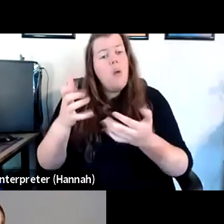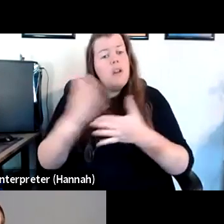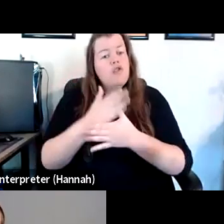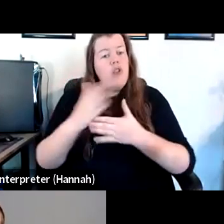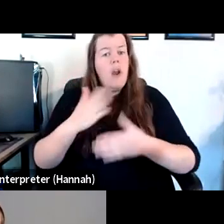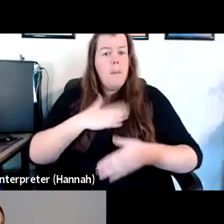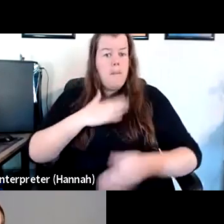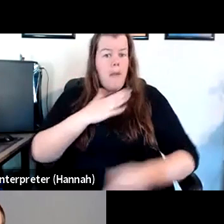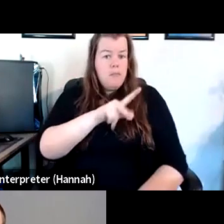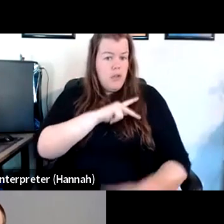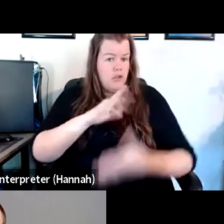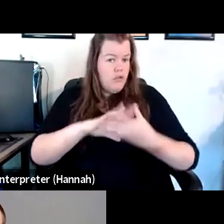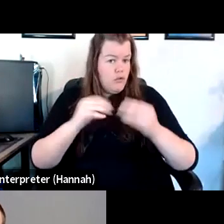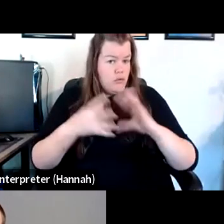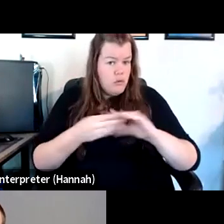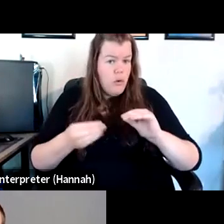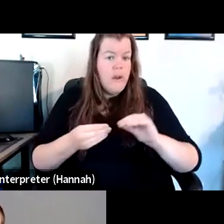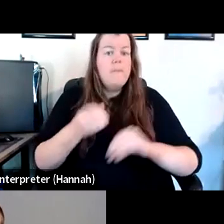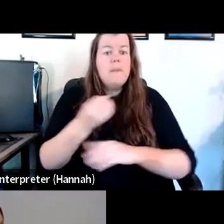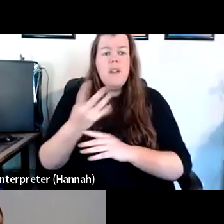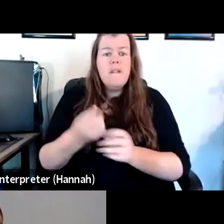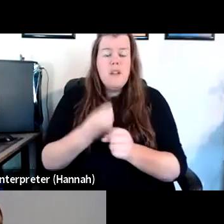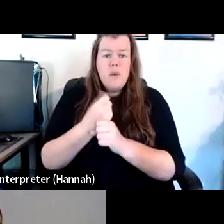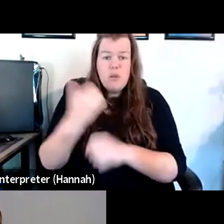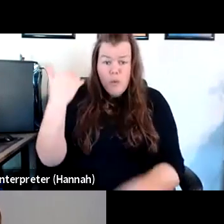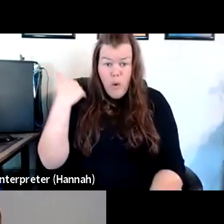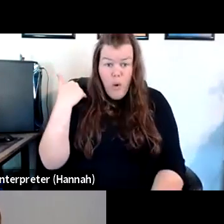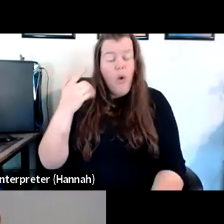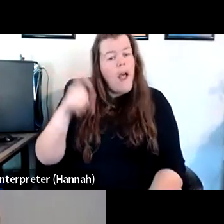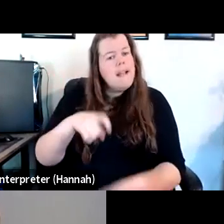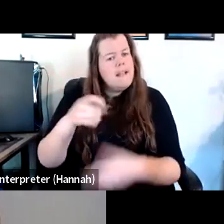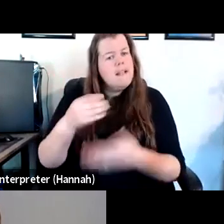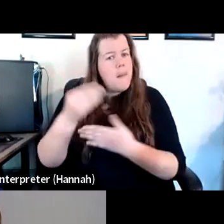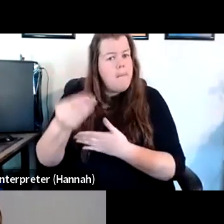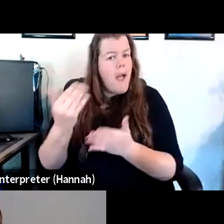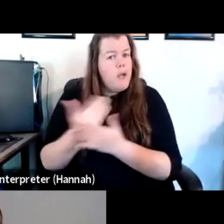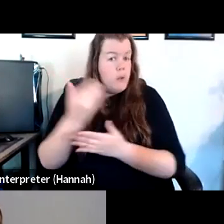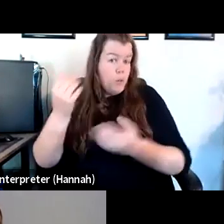So a couple years ago, I needed to buy a new vehicle and I had a lot of support throughout this